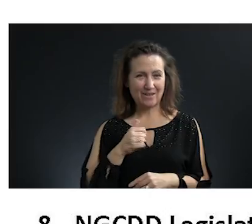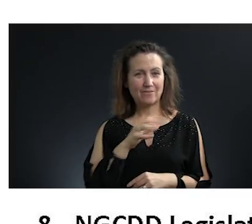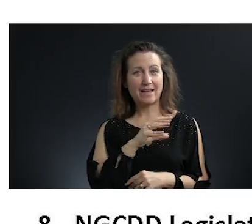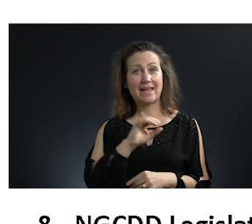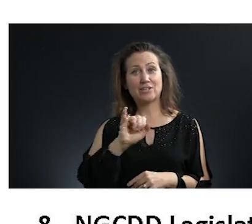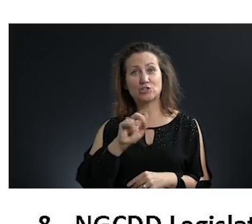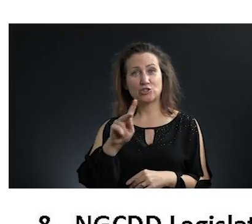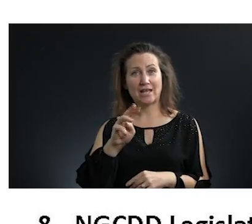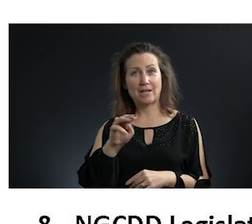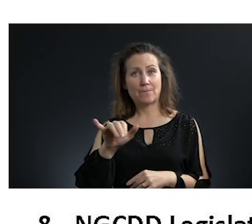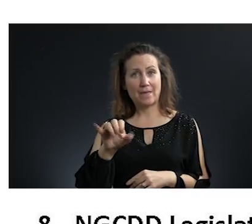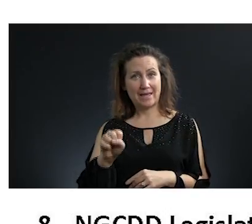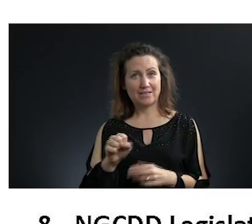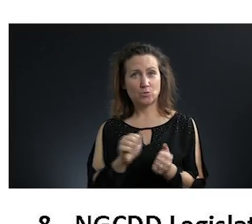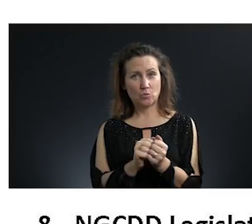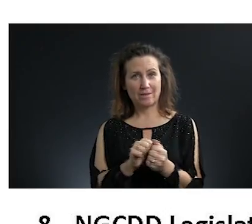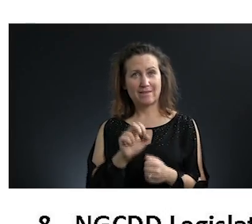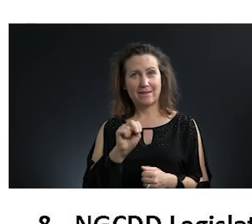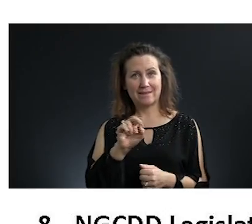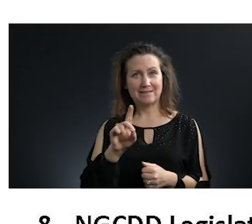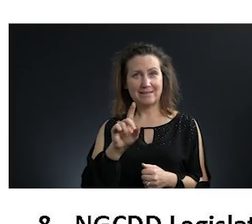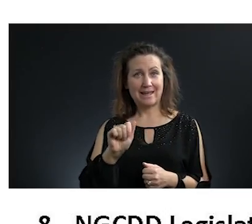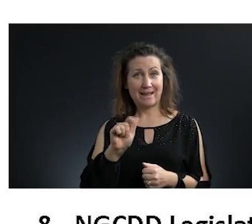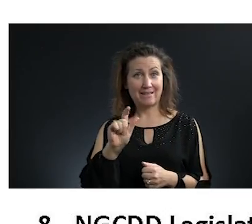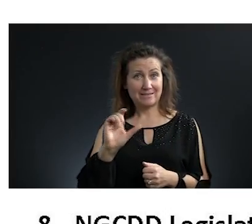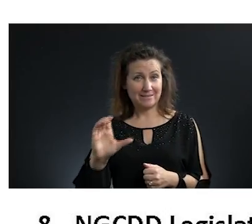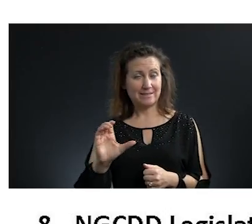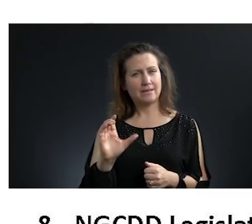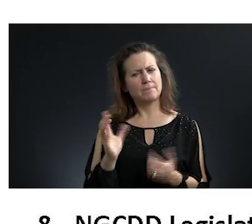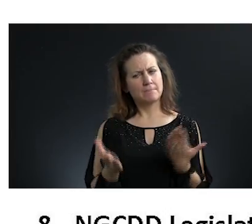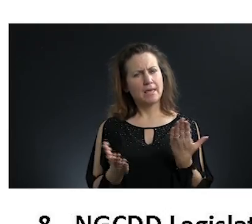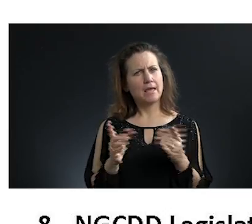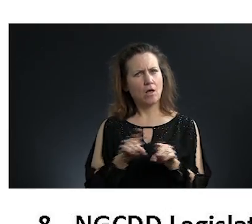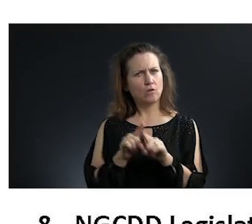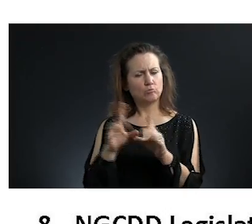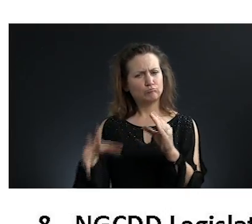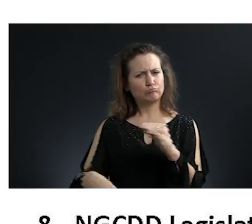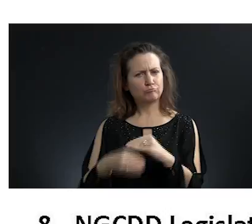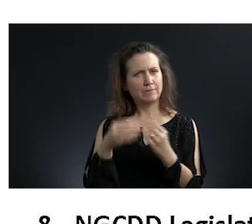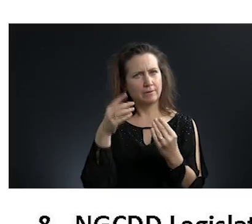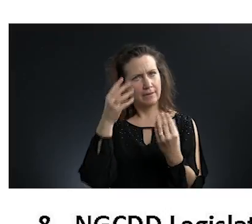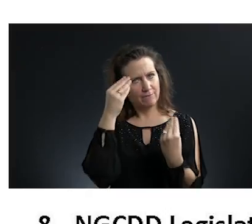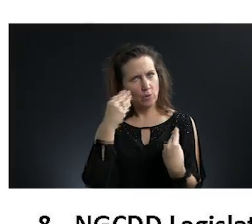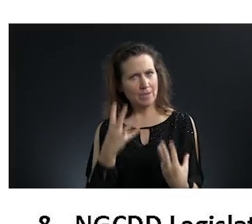With the Nevada disability advocacy law center may also add additional information about what's happening?